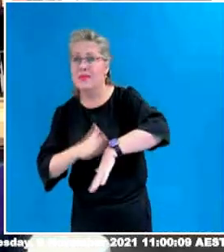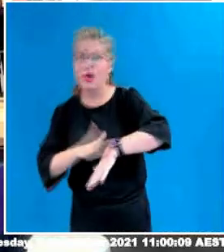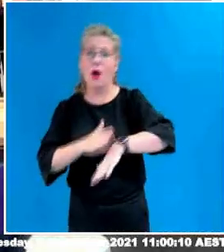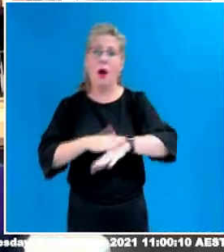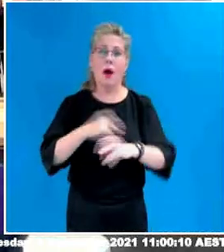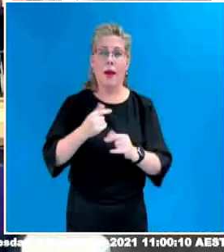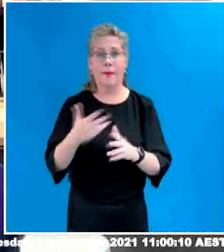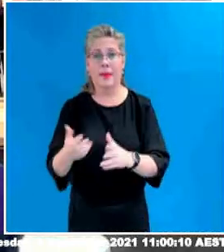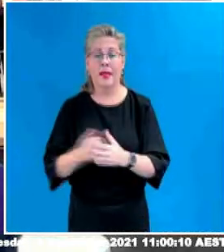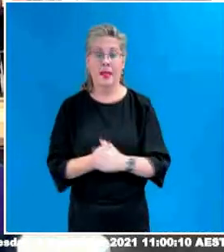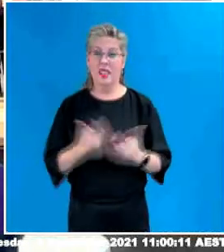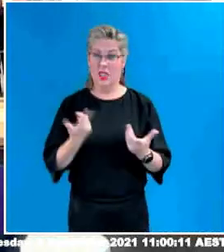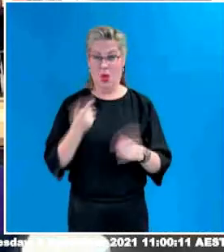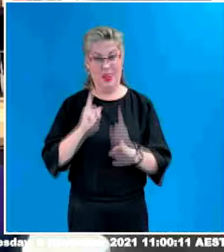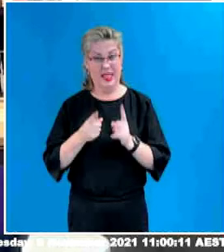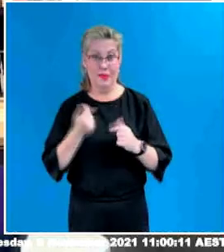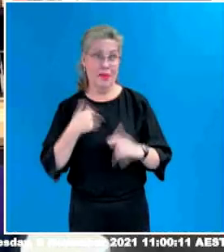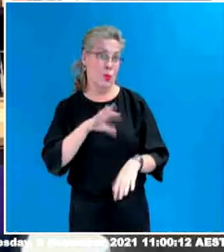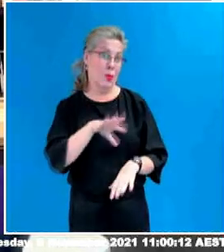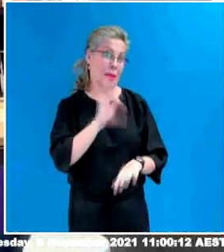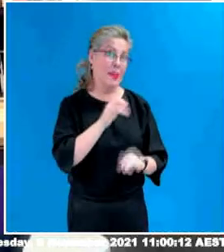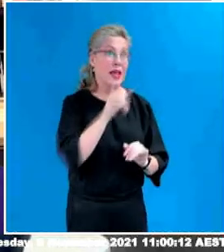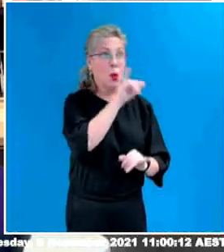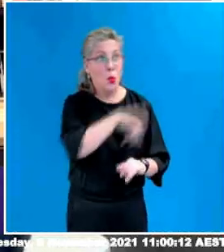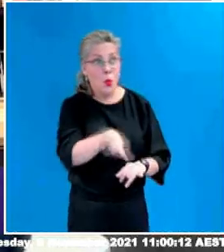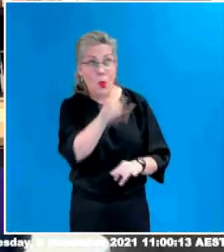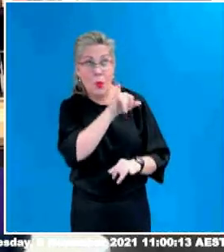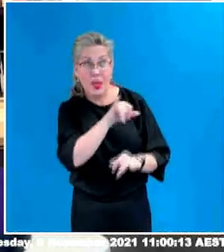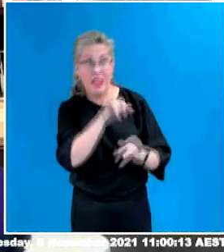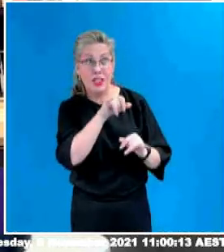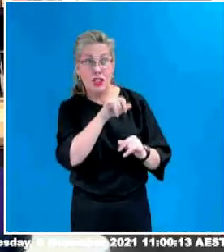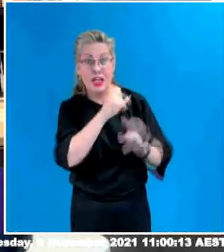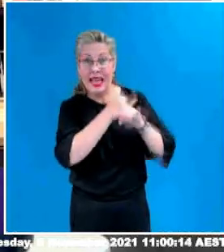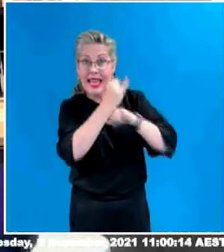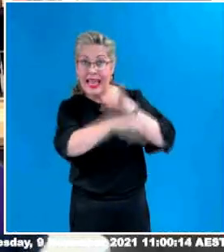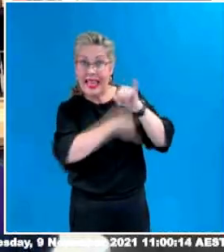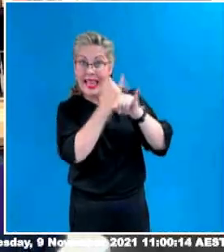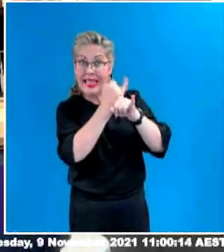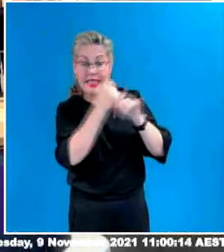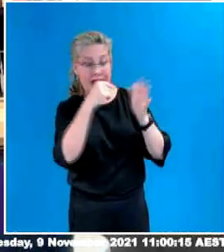international treaties are evident in domestic law.